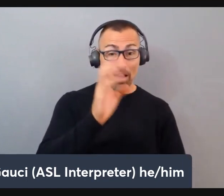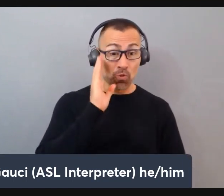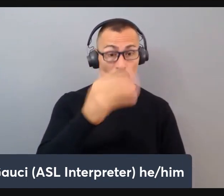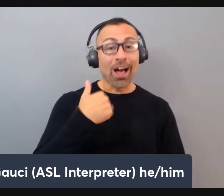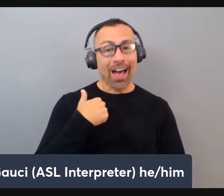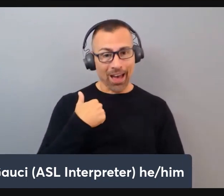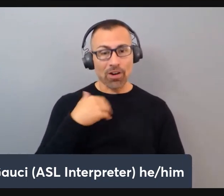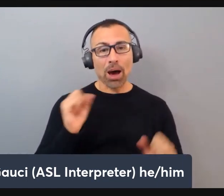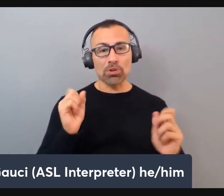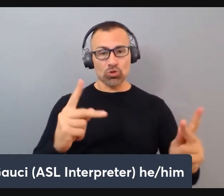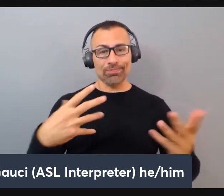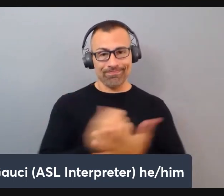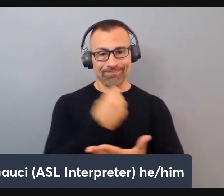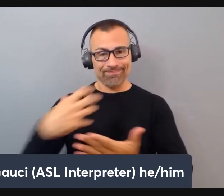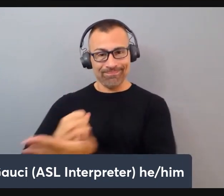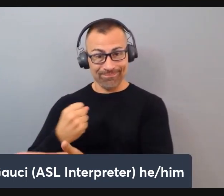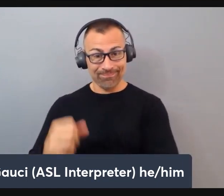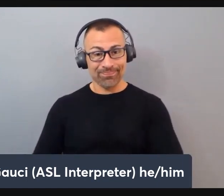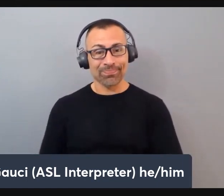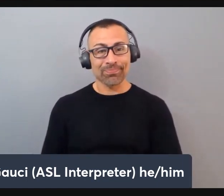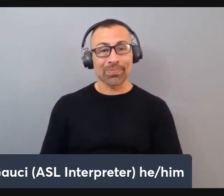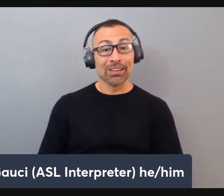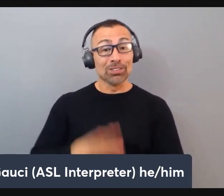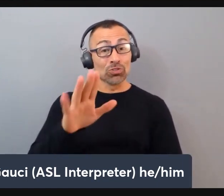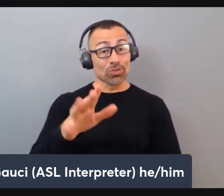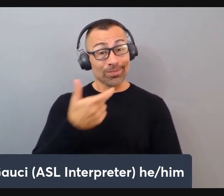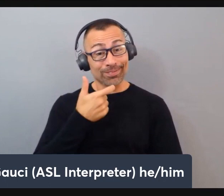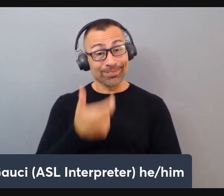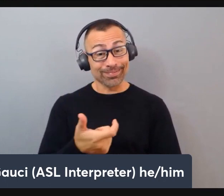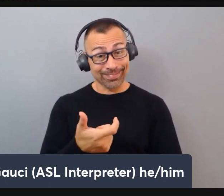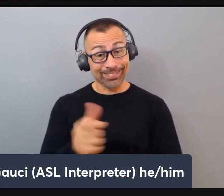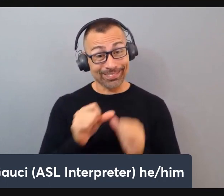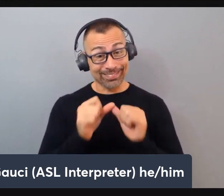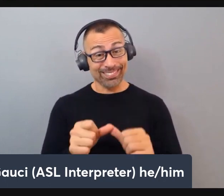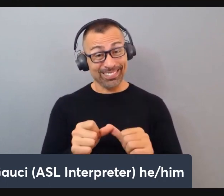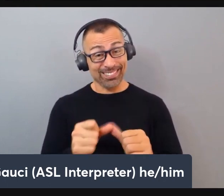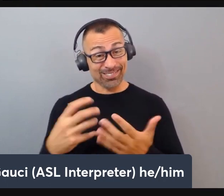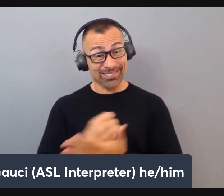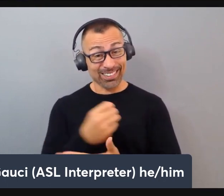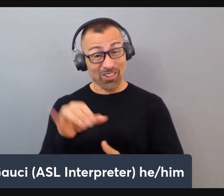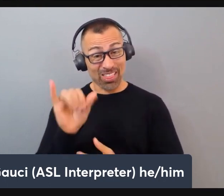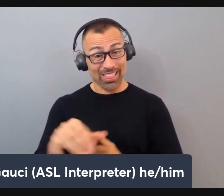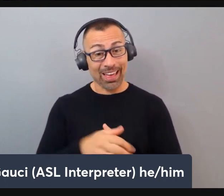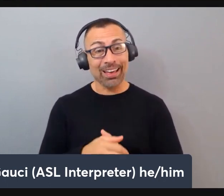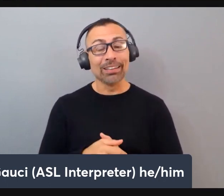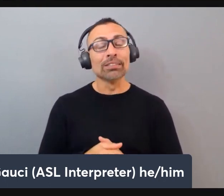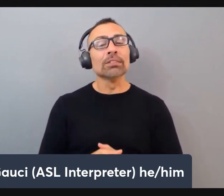And then, Nathan, is there any final words that you wanna leave with our folks here